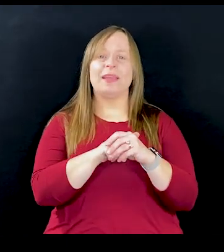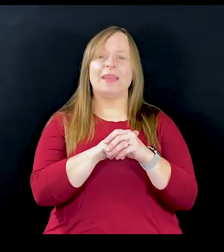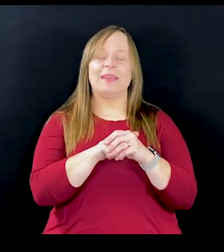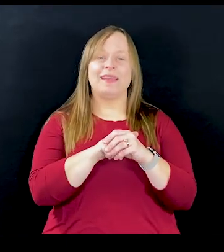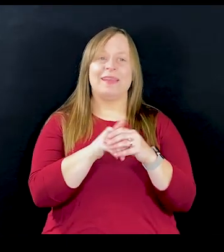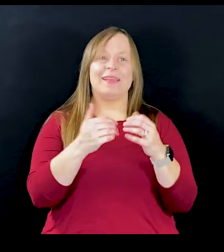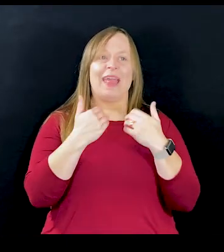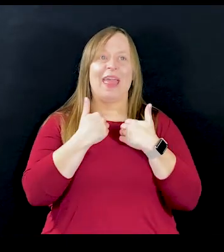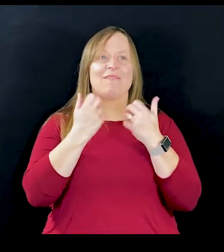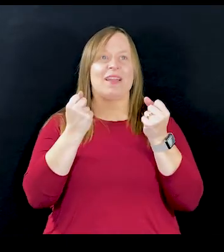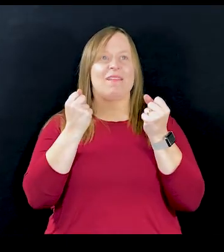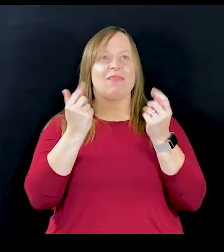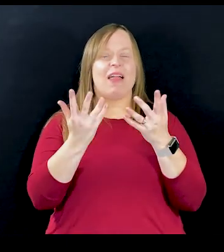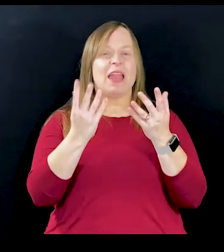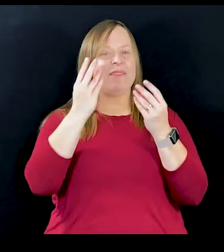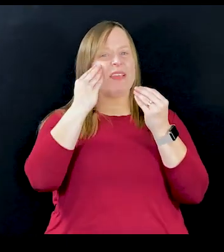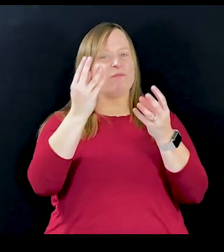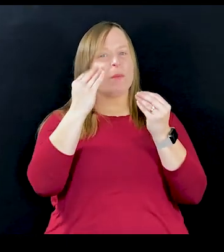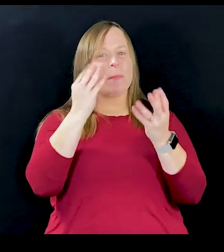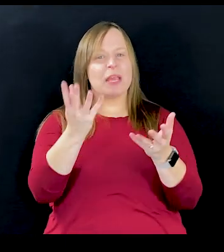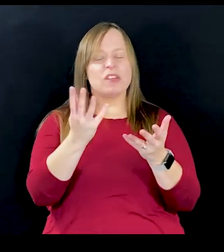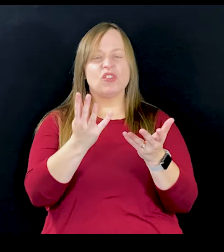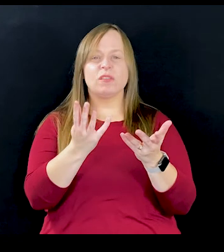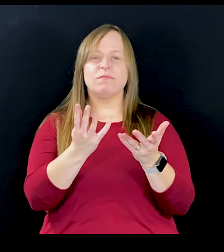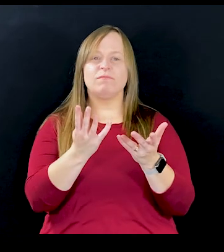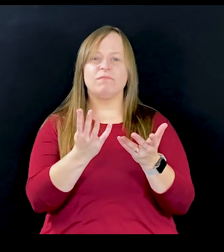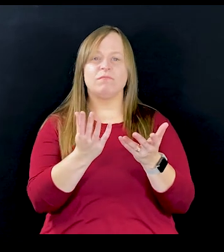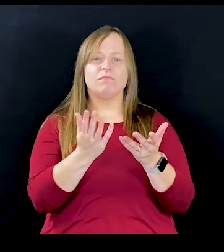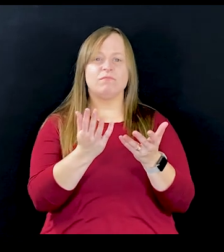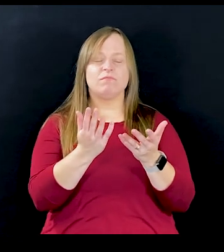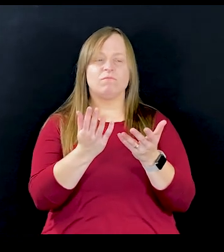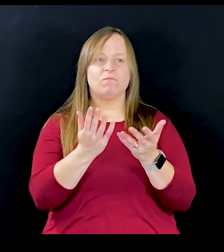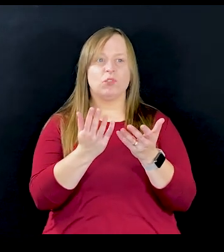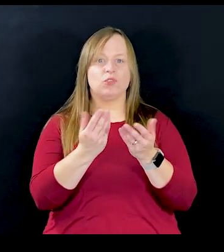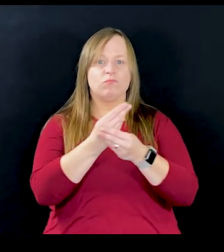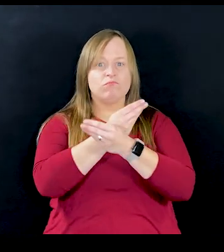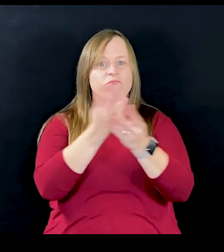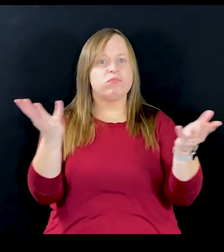as having a lot of information to bring to the table,